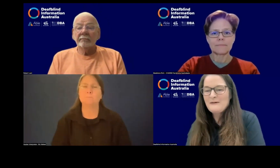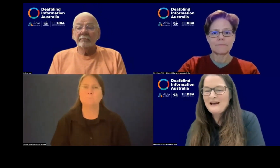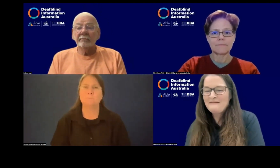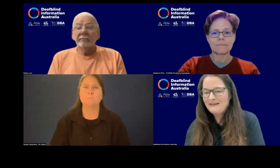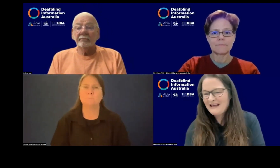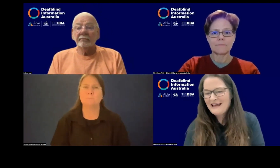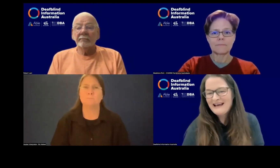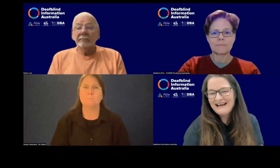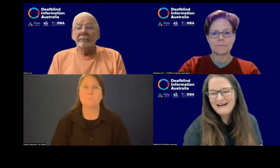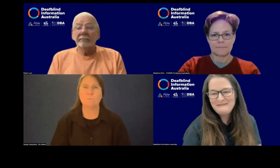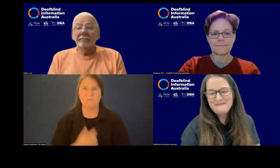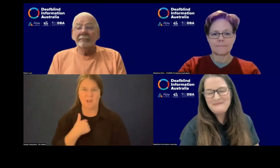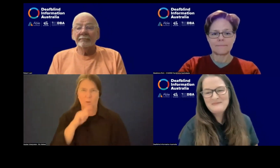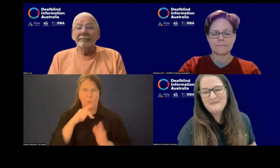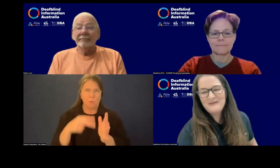I'll wait for the person.